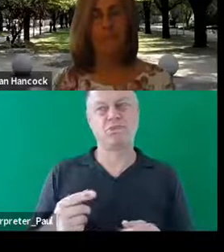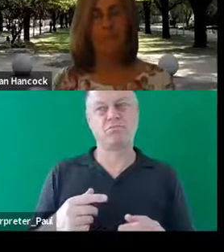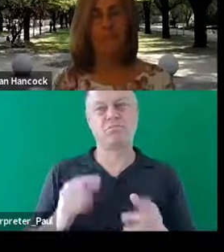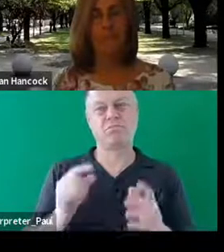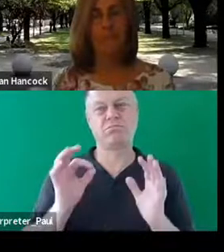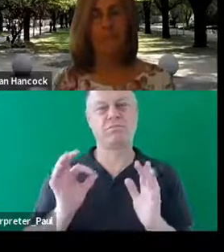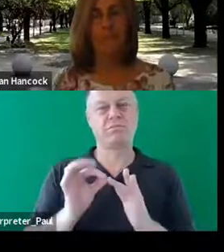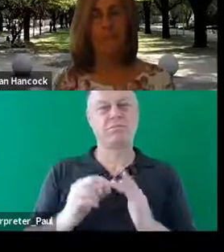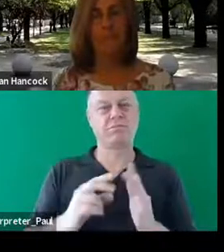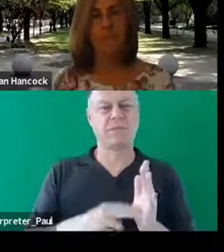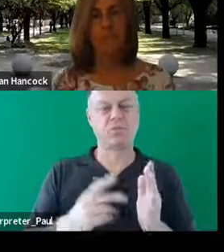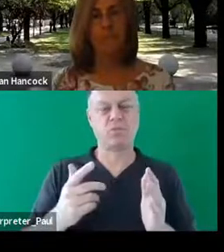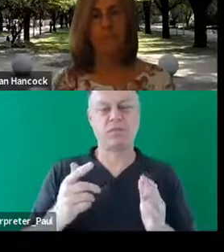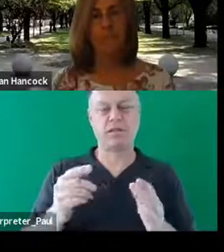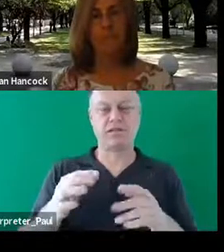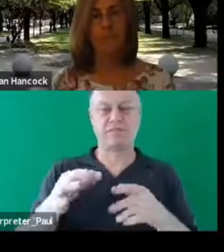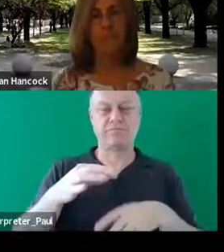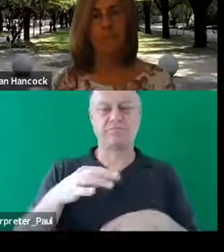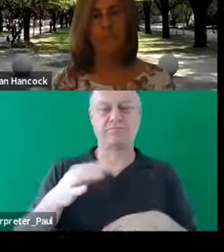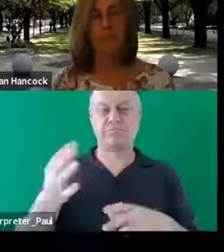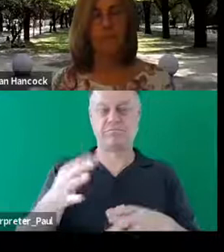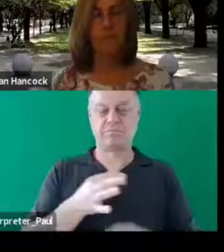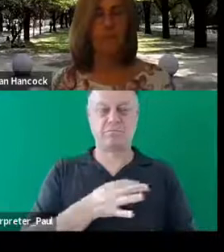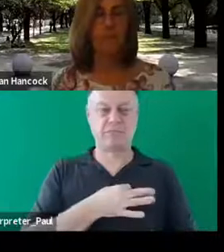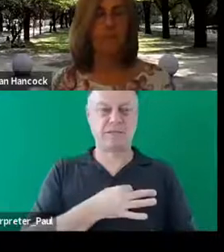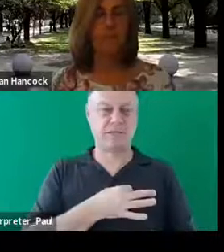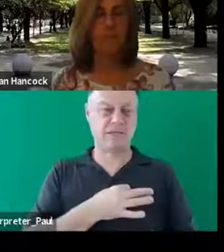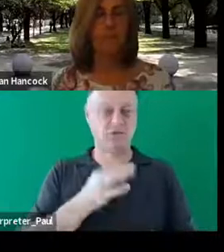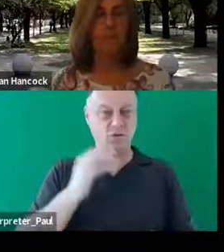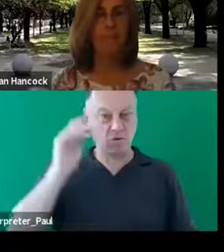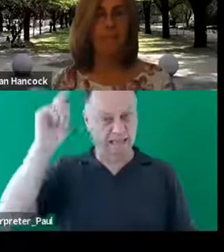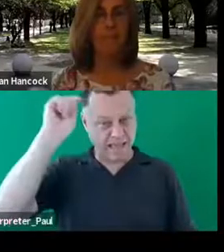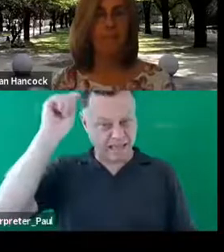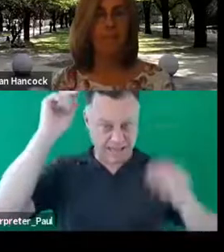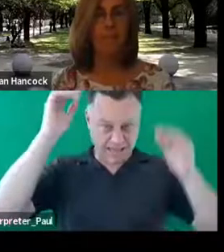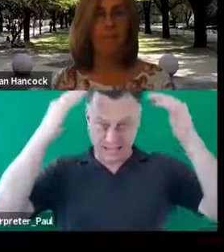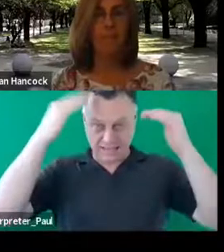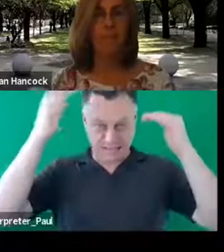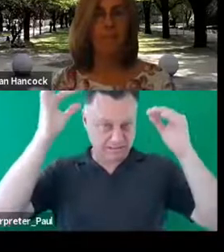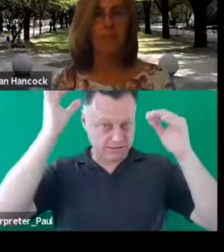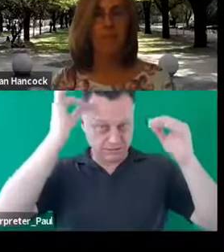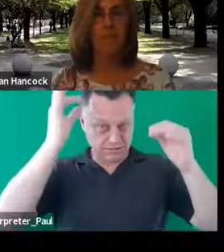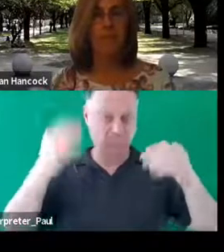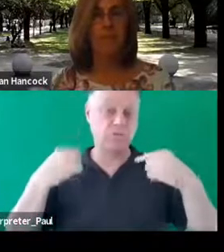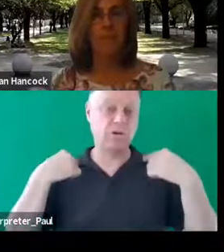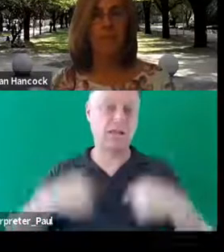hat or bag whatever, so there identifiable as a person who has done some training,